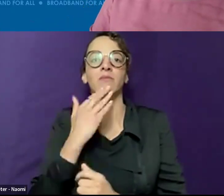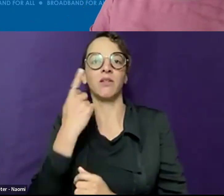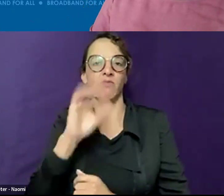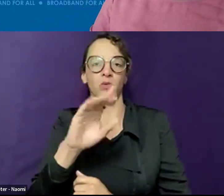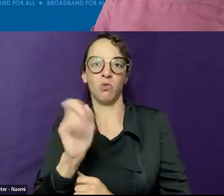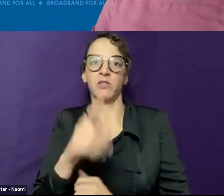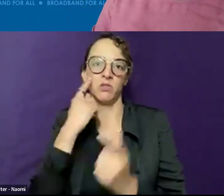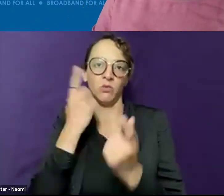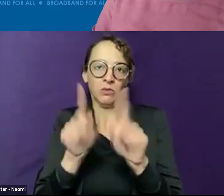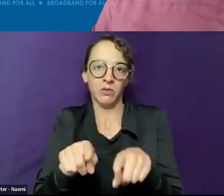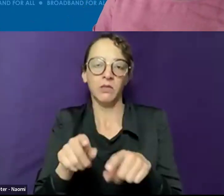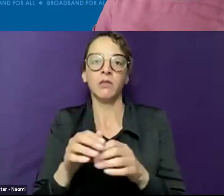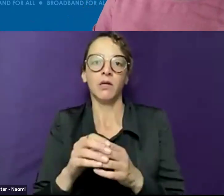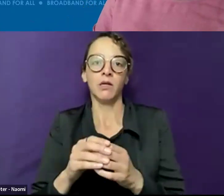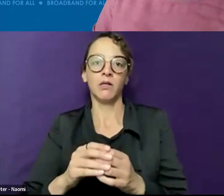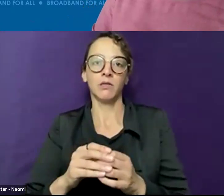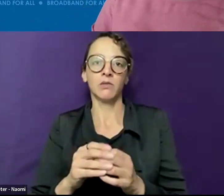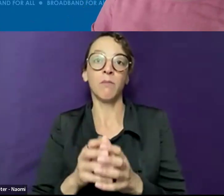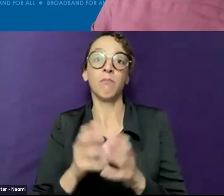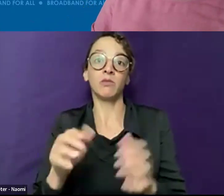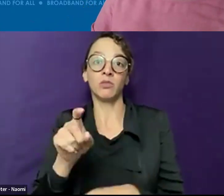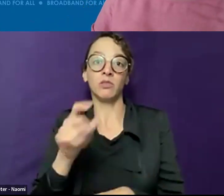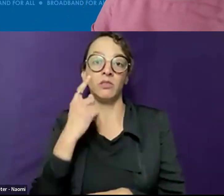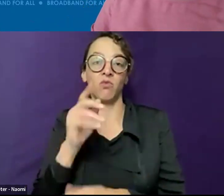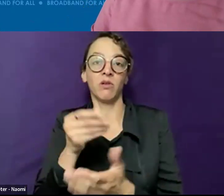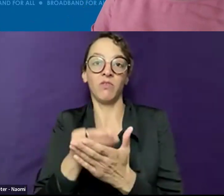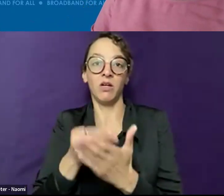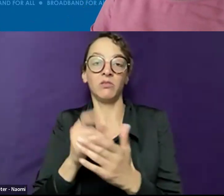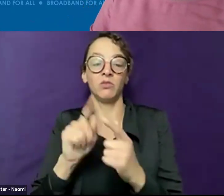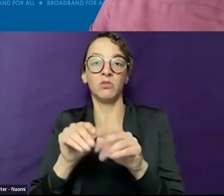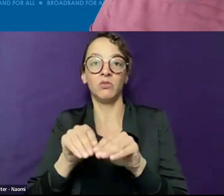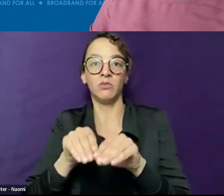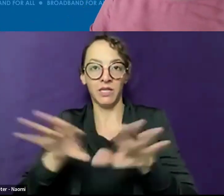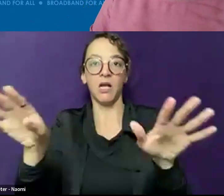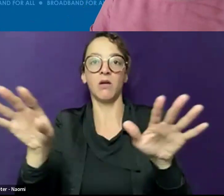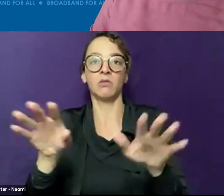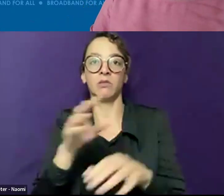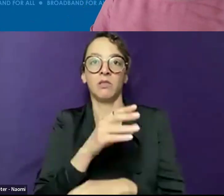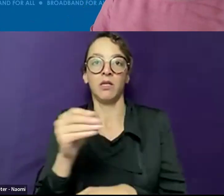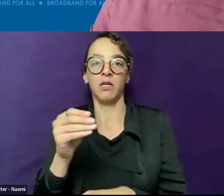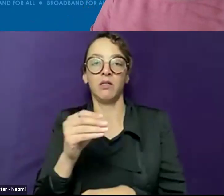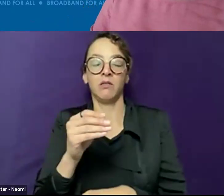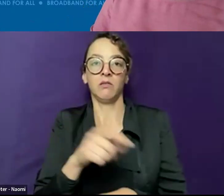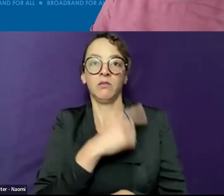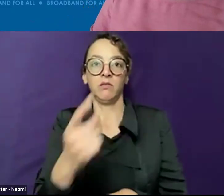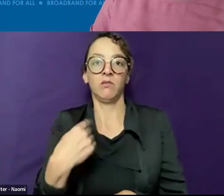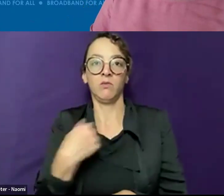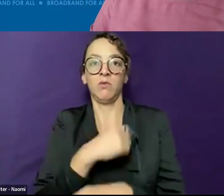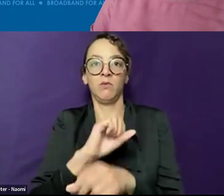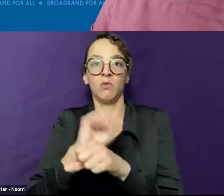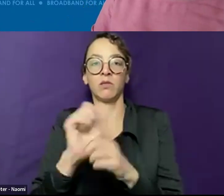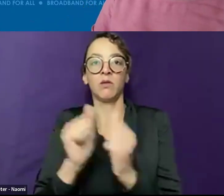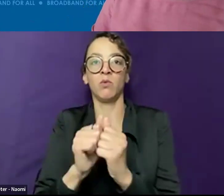there's much need for the funds to get out, and we've been working with as much urgency